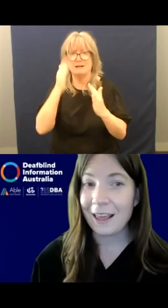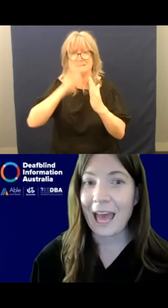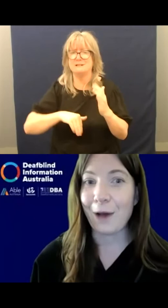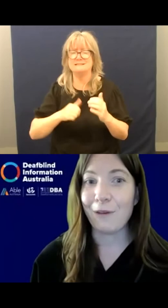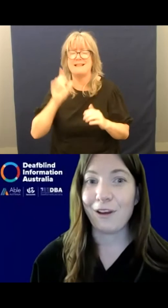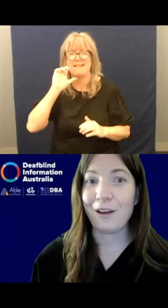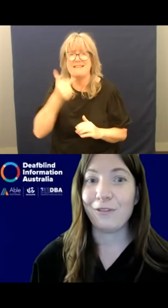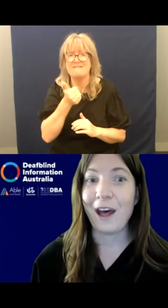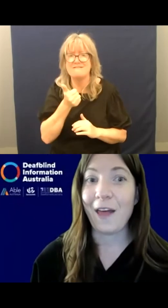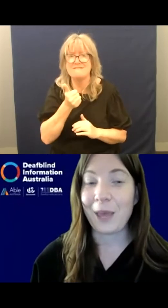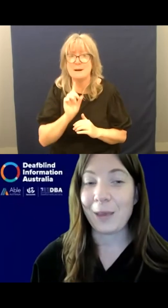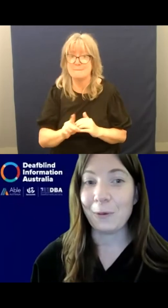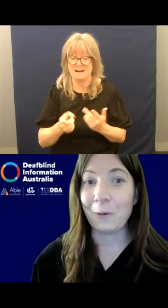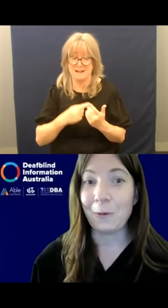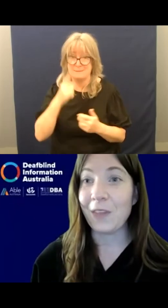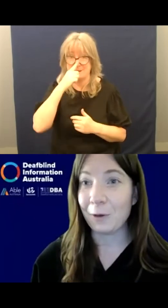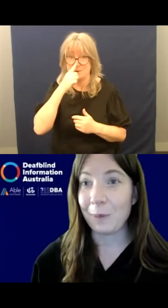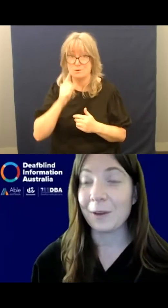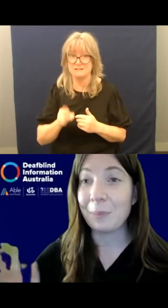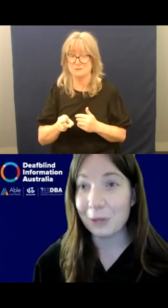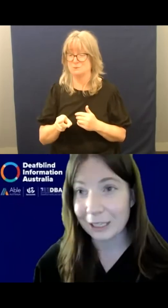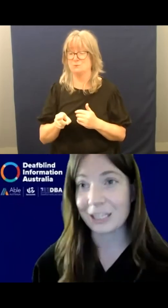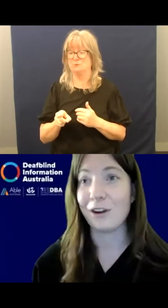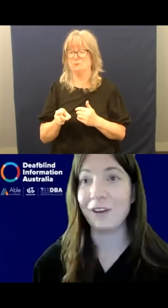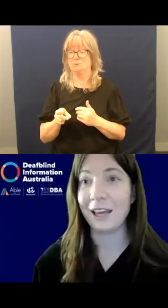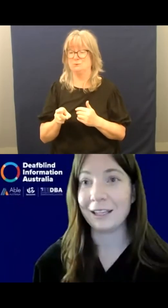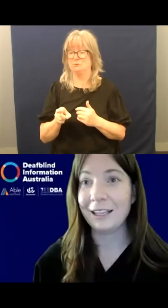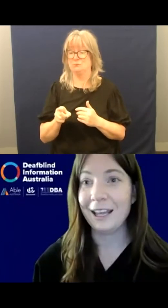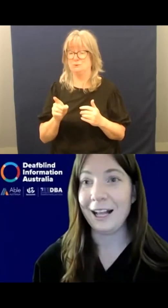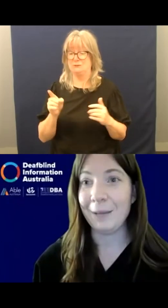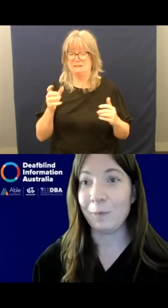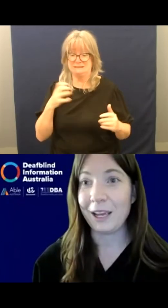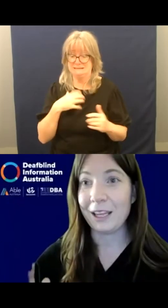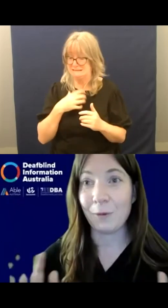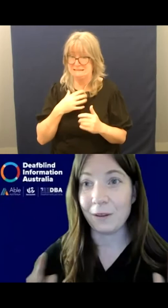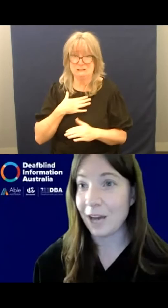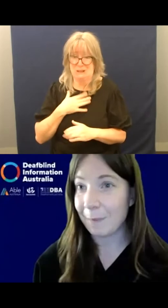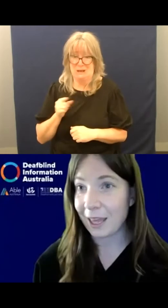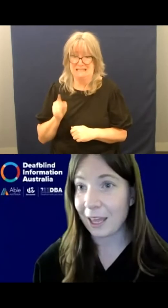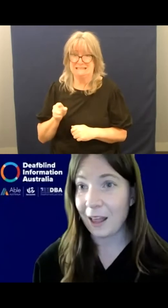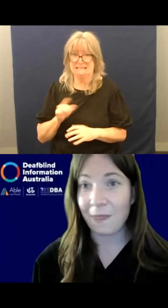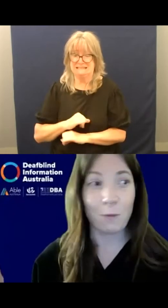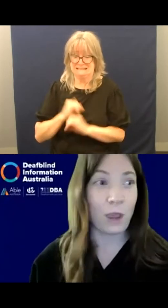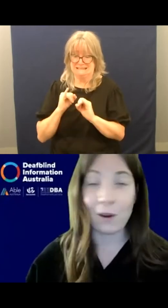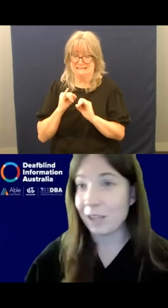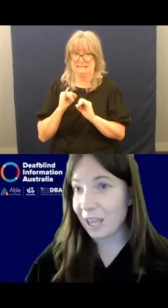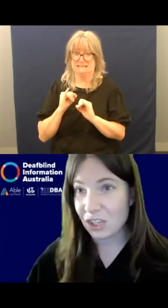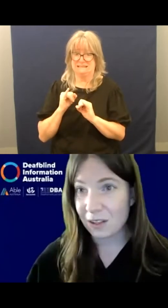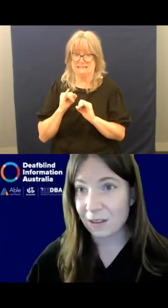However for other people that would be completely terrifying. It would be their worst nightmare, where are the edges,